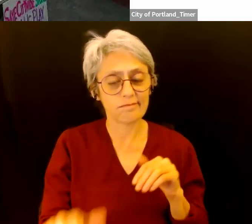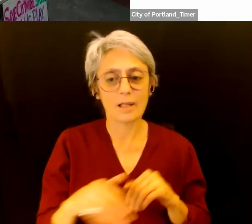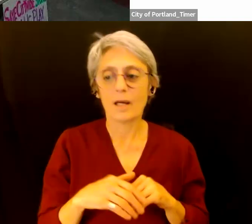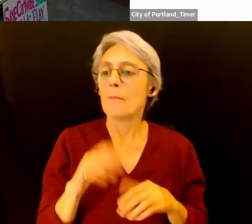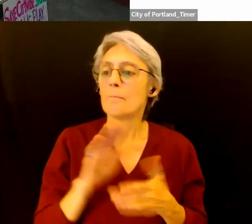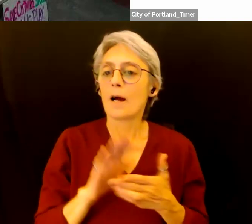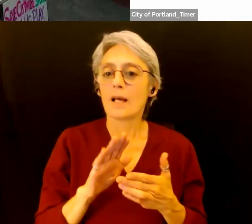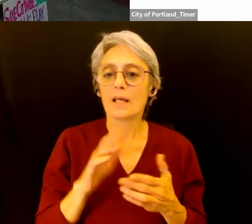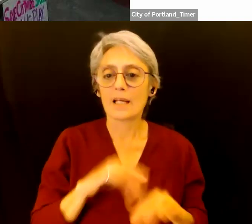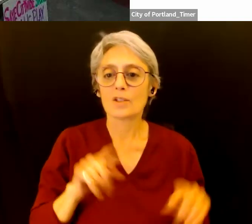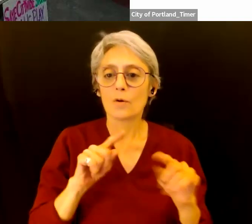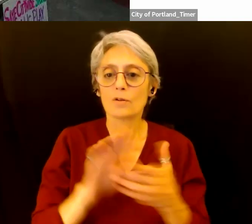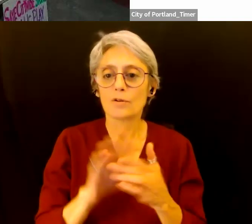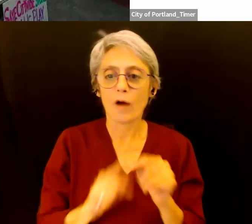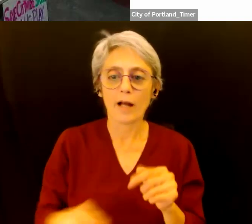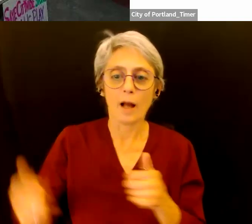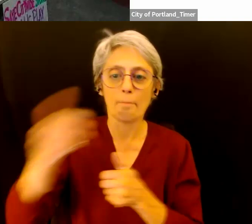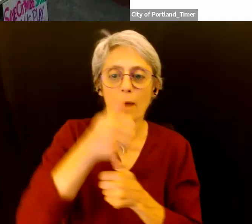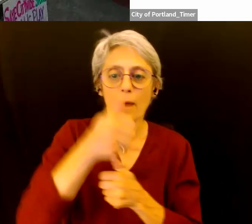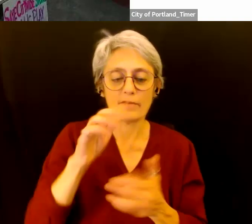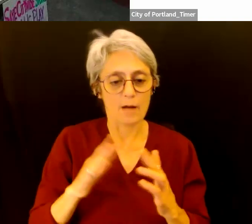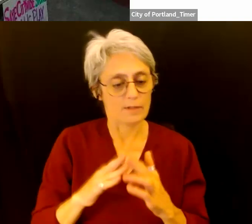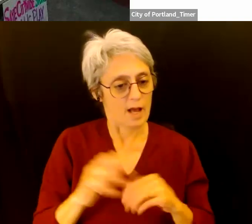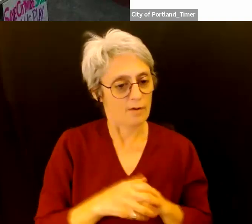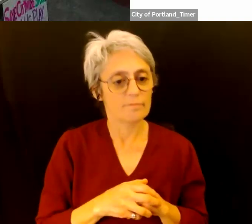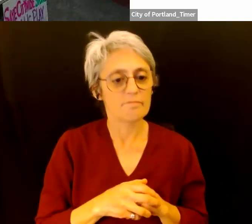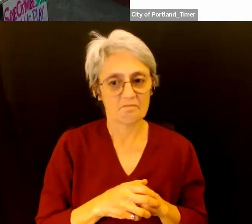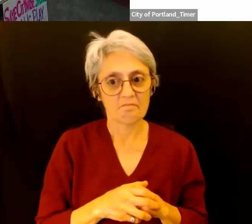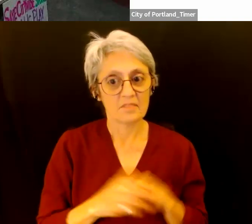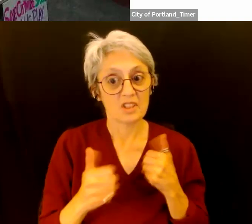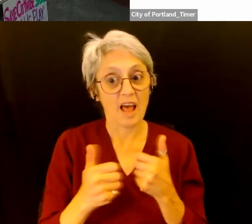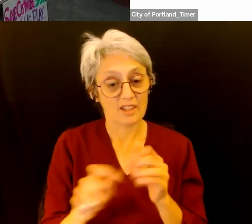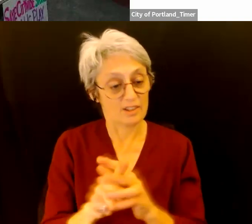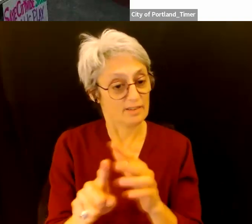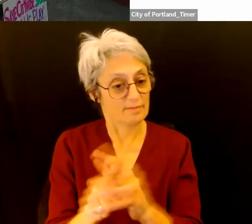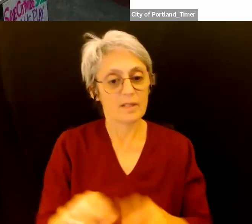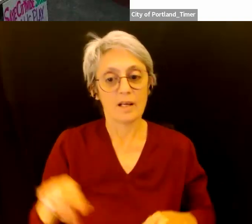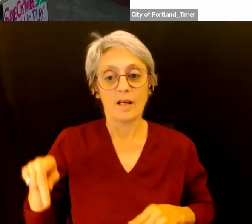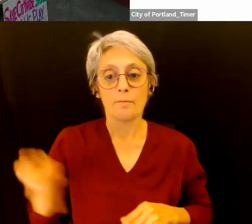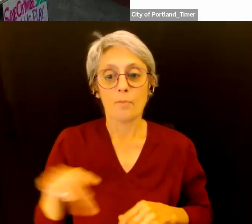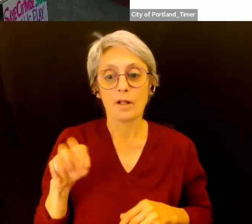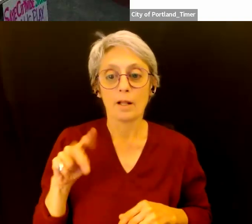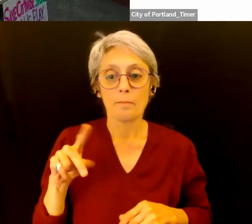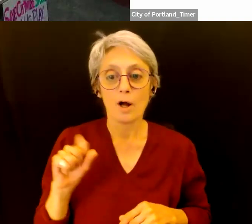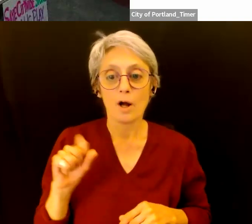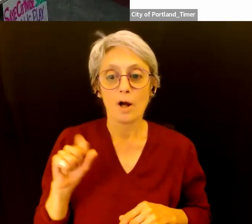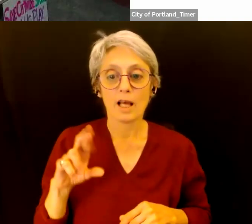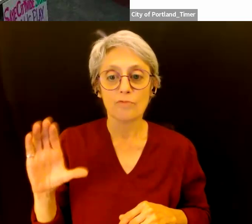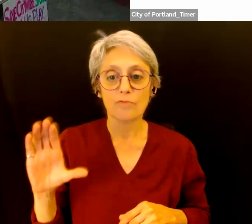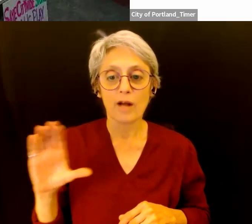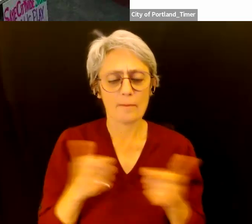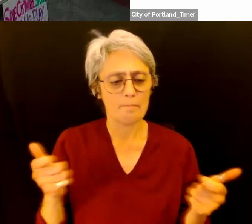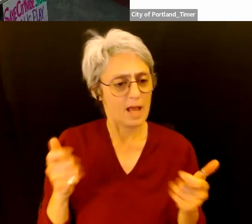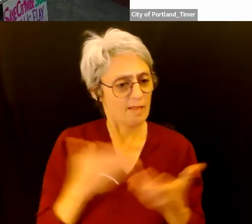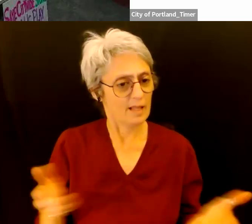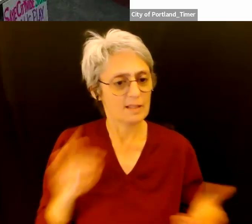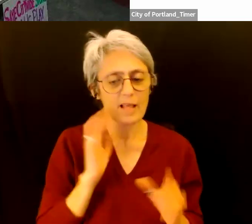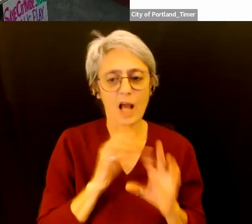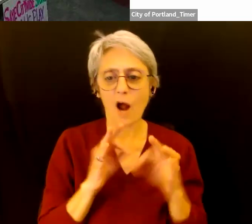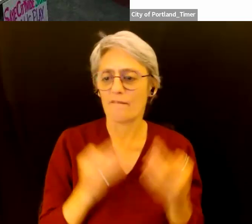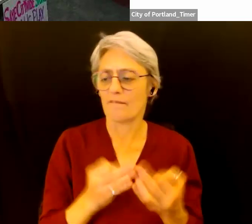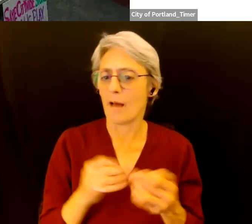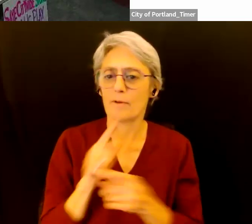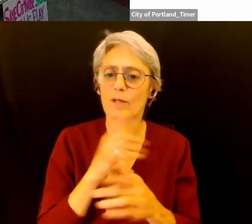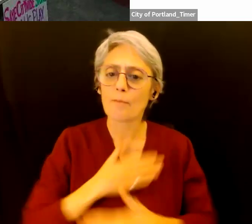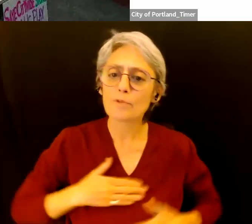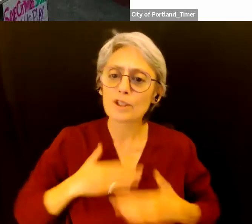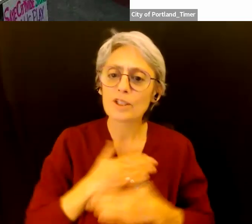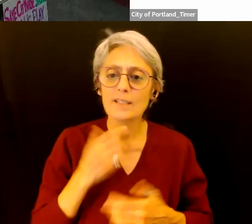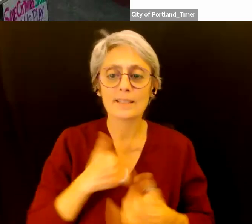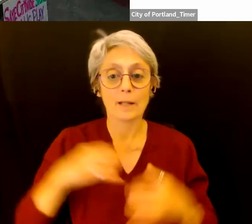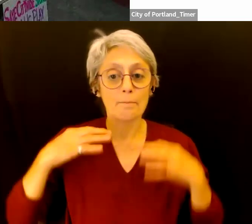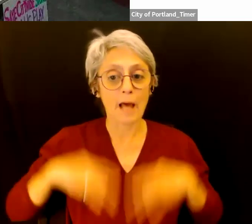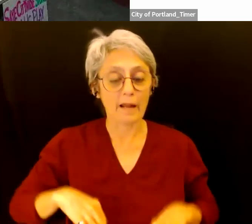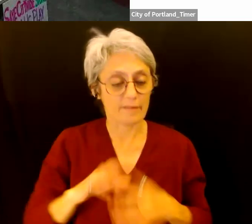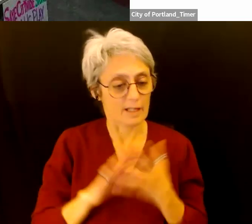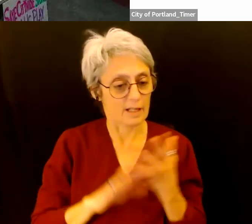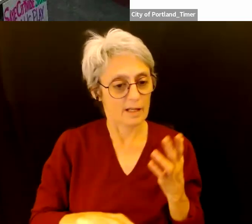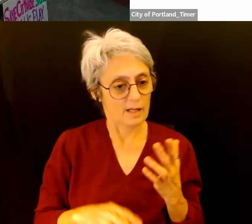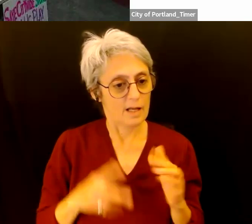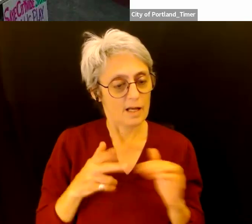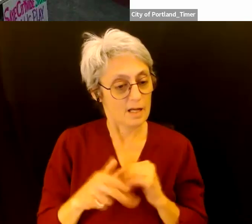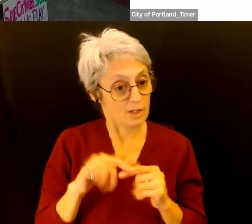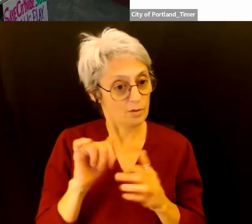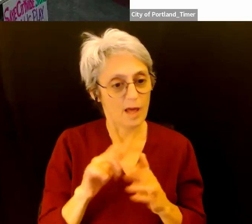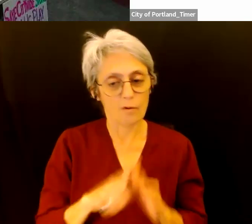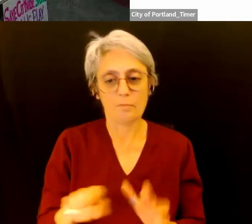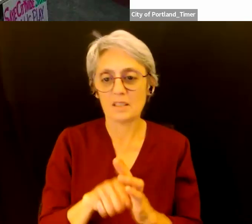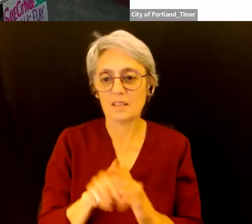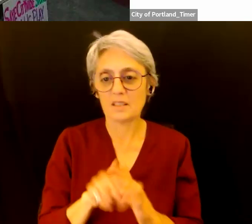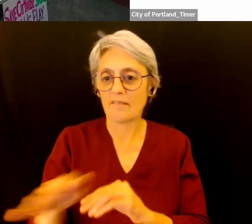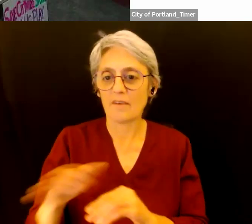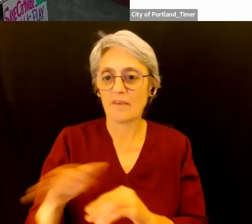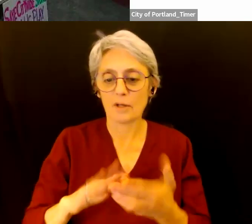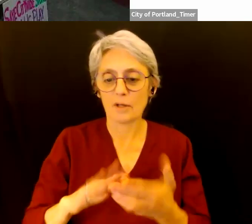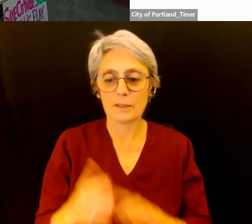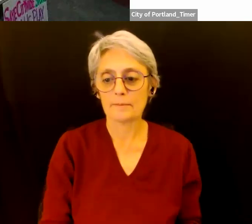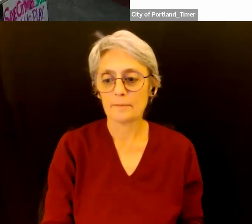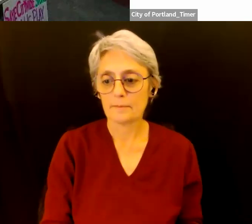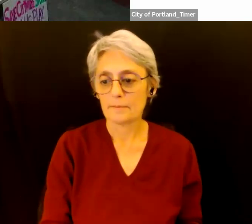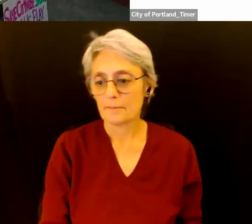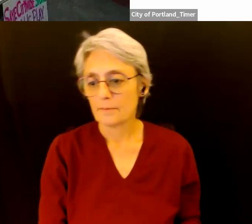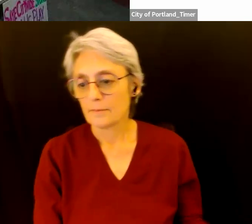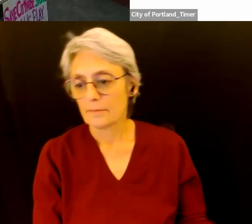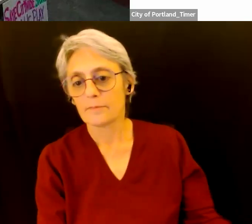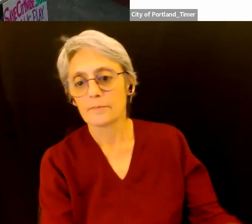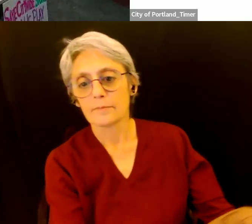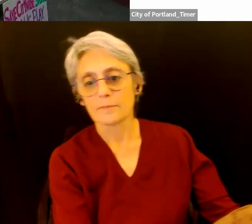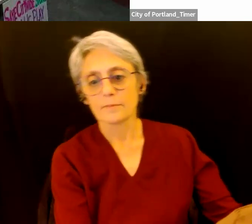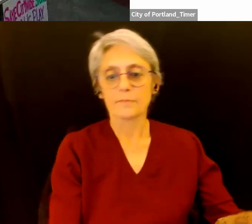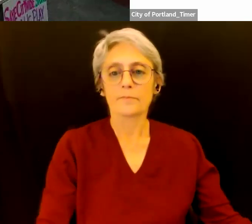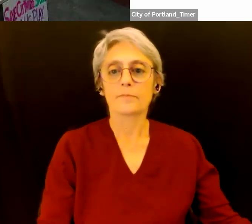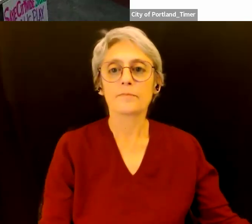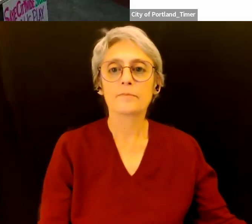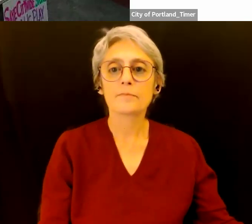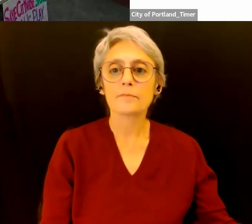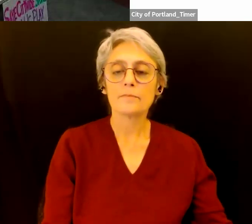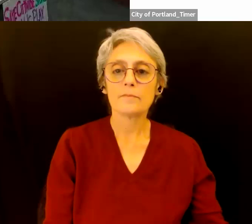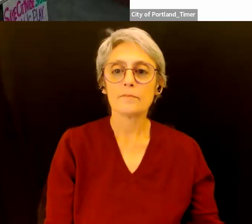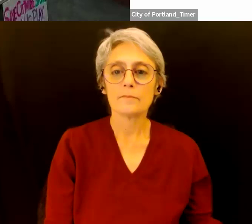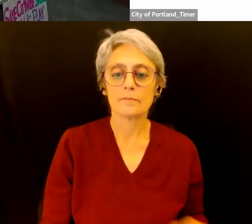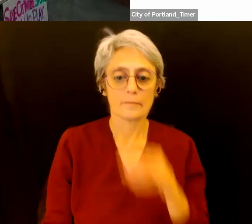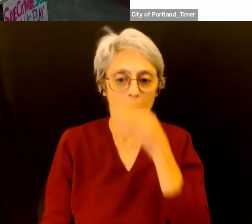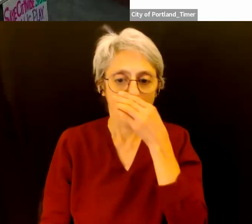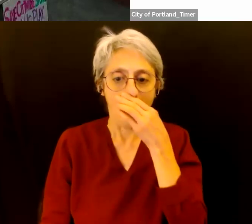And it has had some challenges. Portland Parks and Rec is really one of the main things that I think our families are really appreciating and still benefiting from and cut to that would be detrimental to our community.